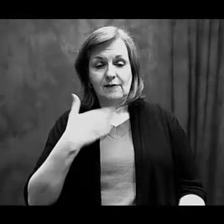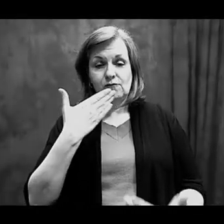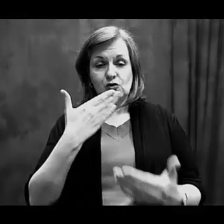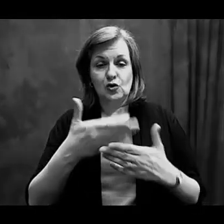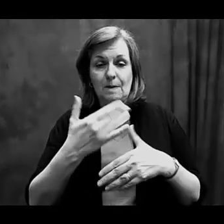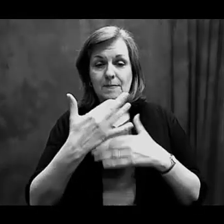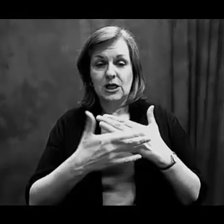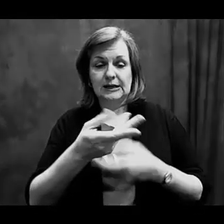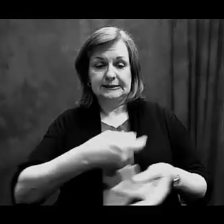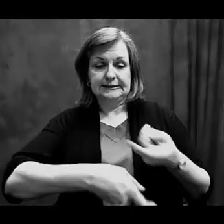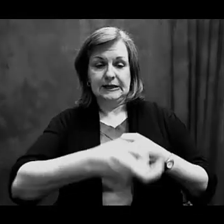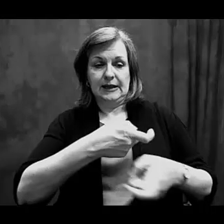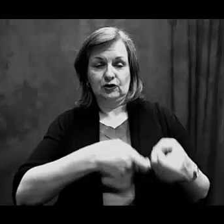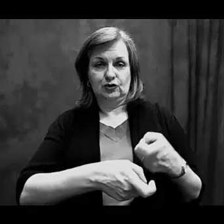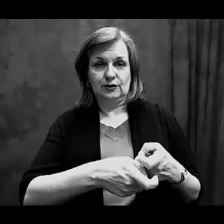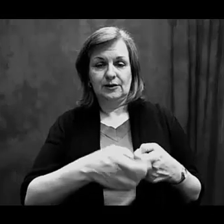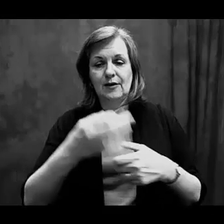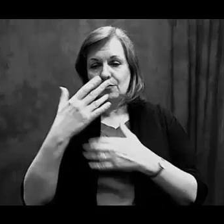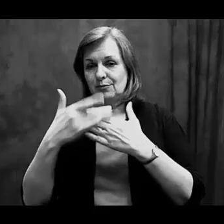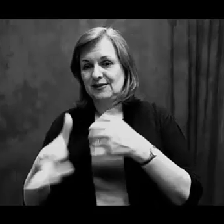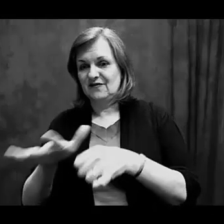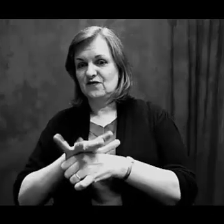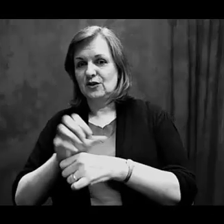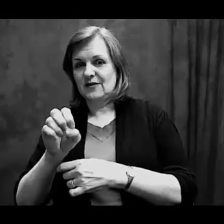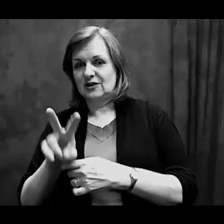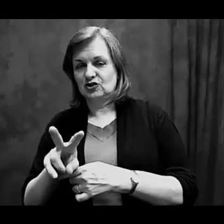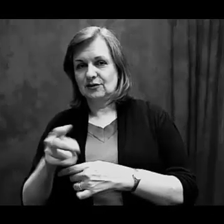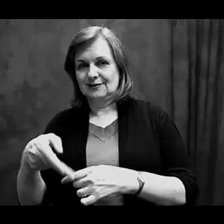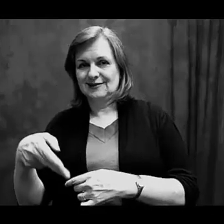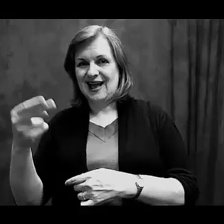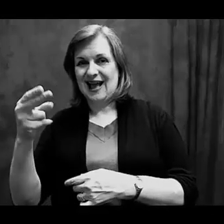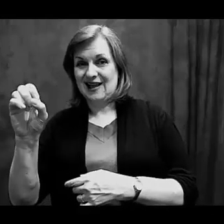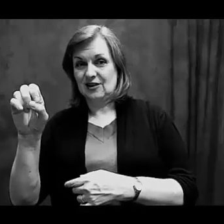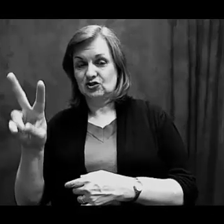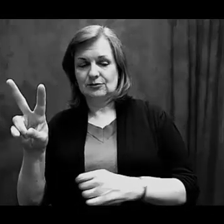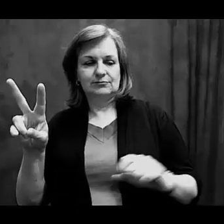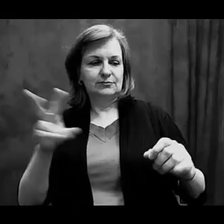than they have oxygen so if they've got good